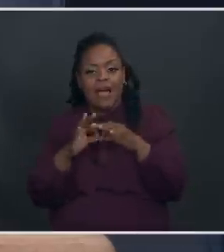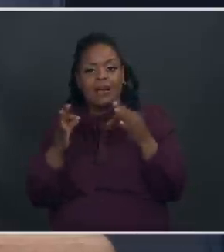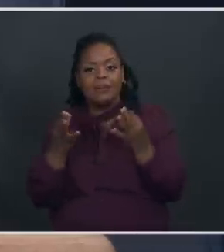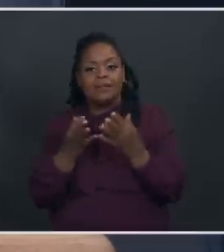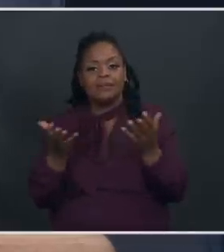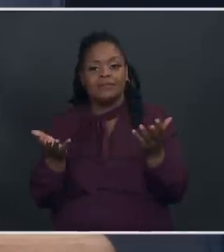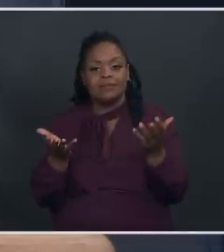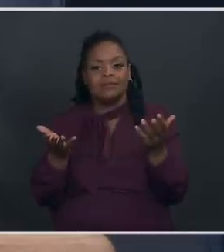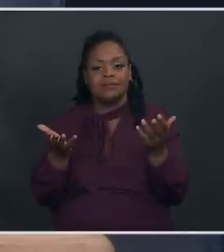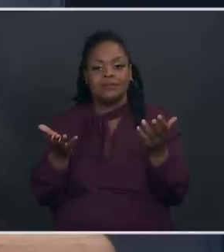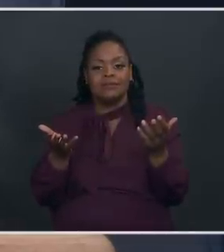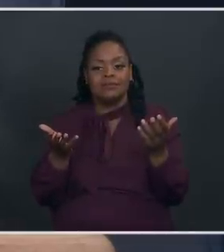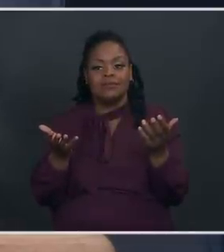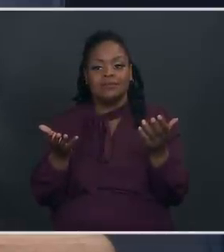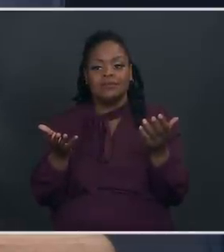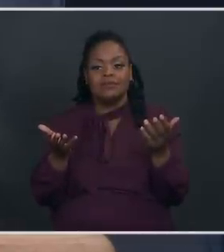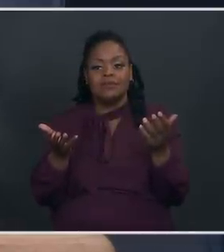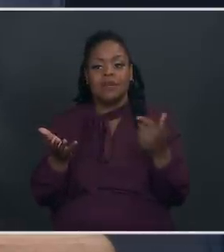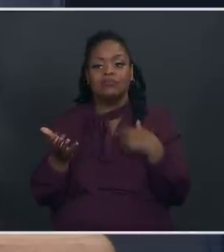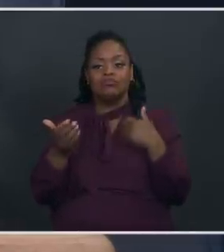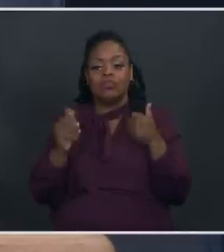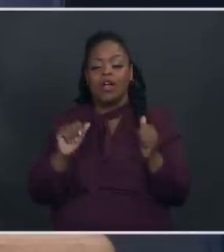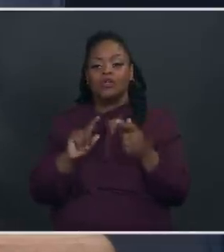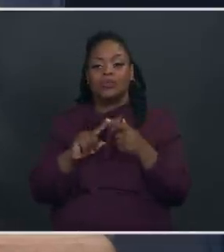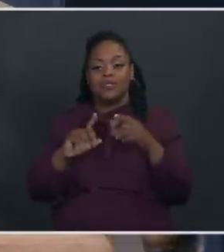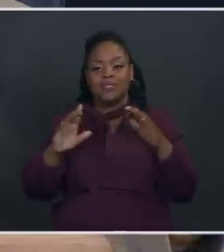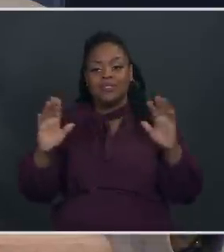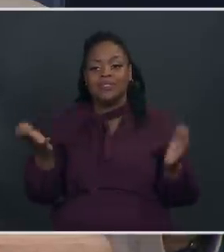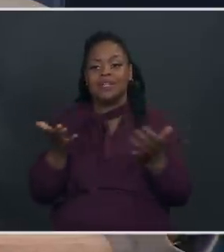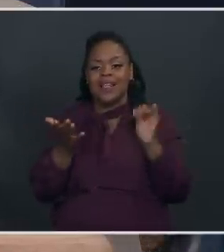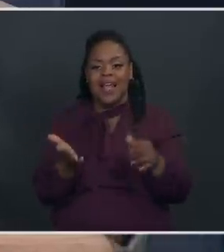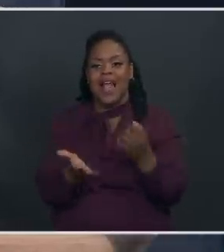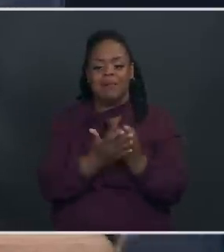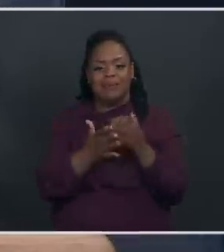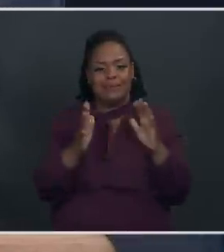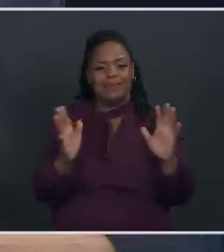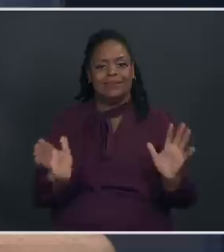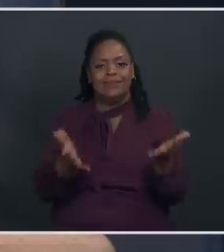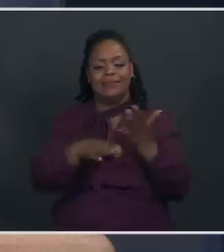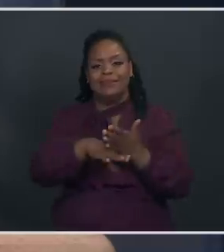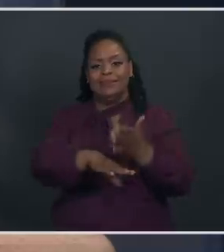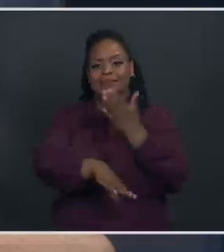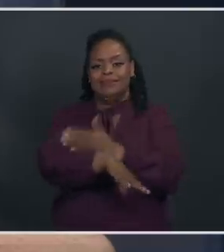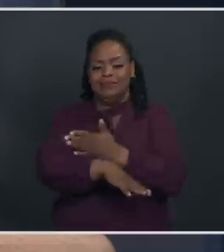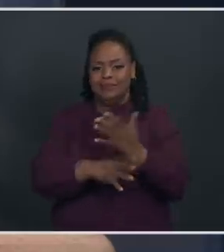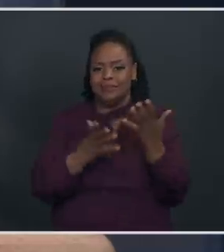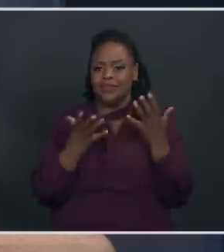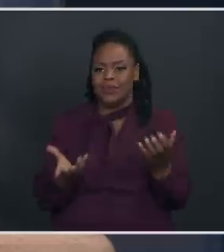You boost the economy, and you grow jobs. But why, at the same time, aren't we thinking